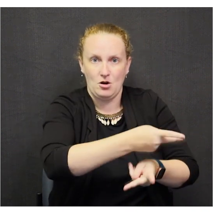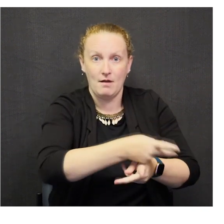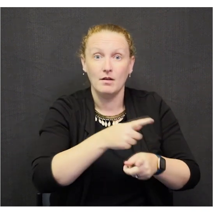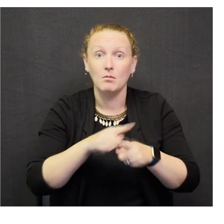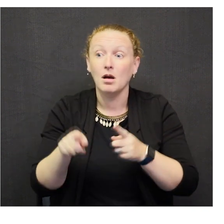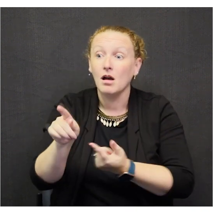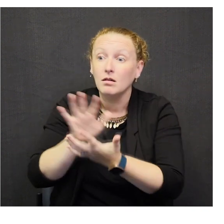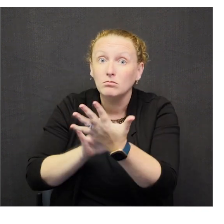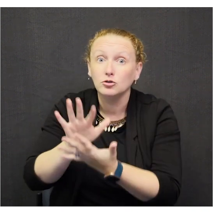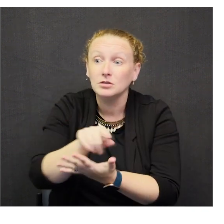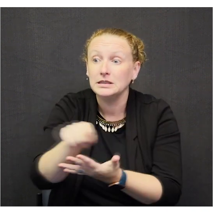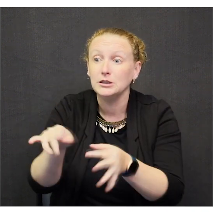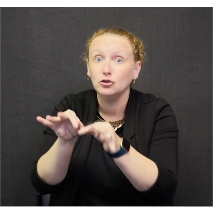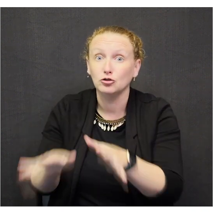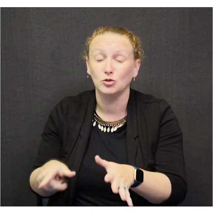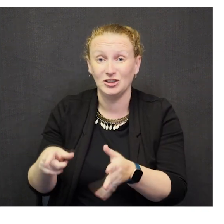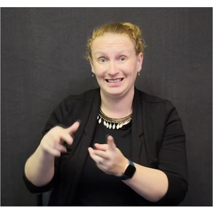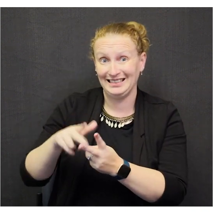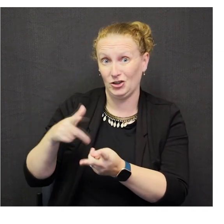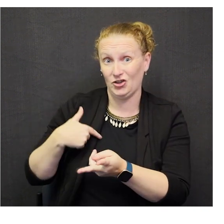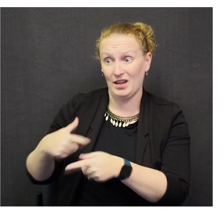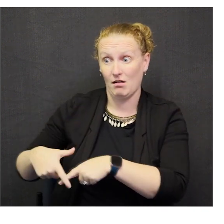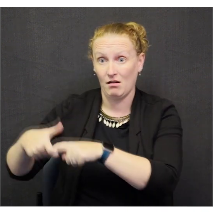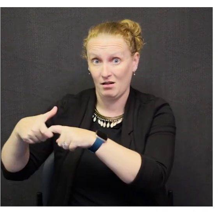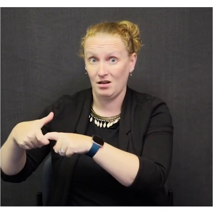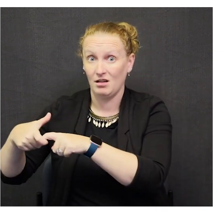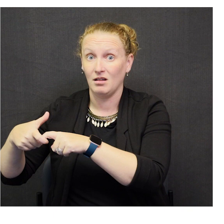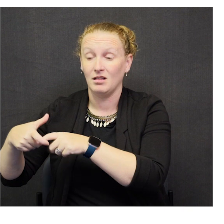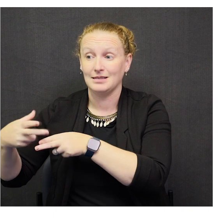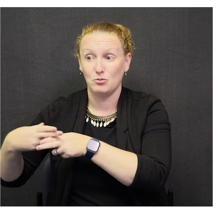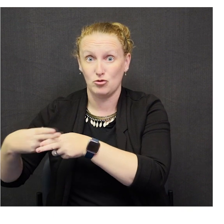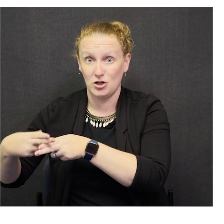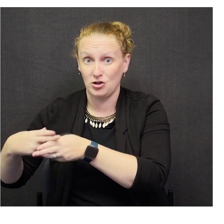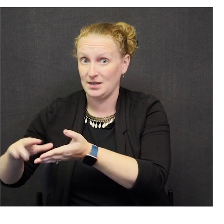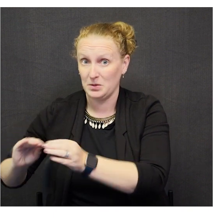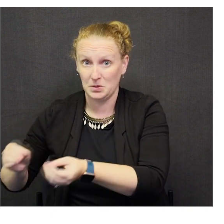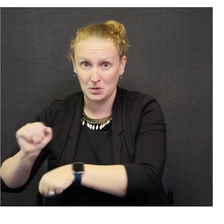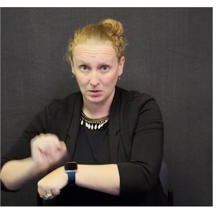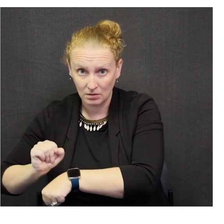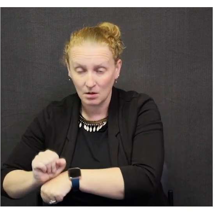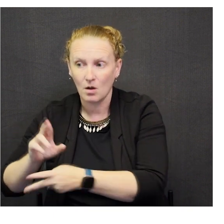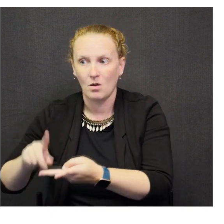they don't have ways to help because in-person interpreting have been severely limited, some